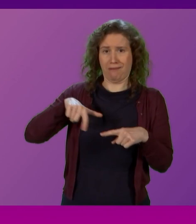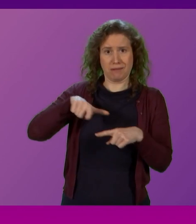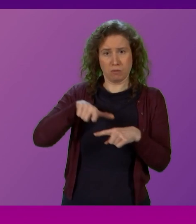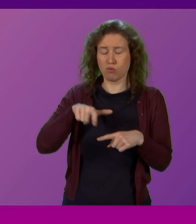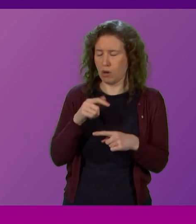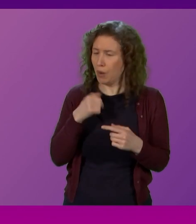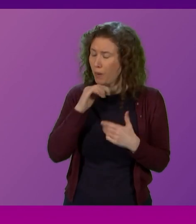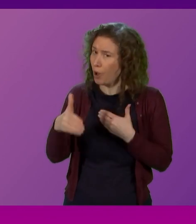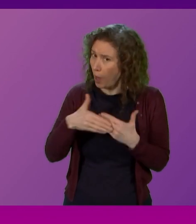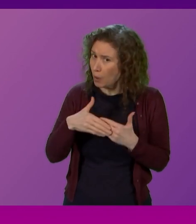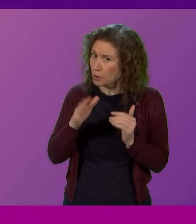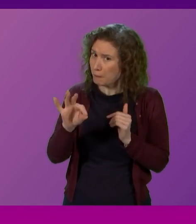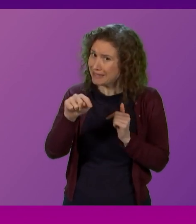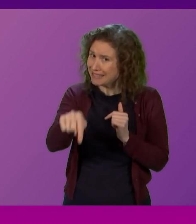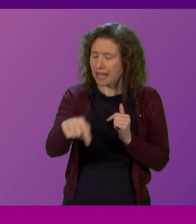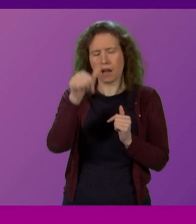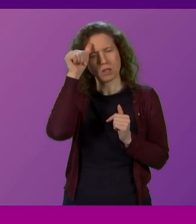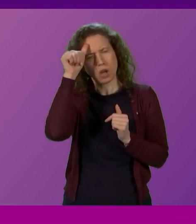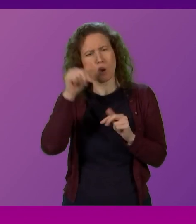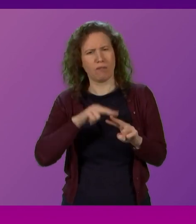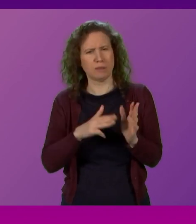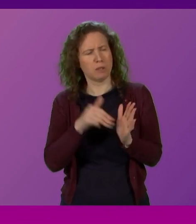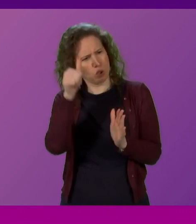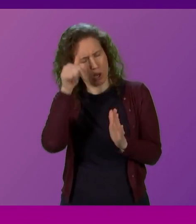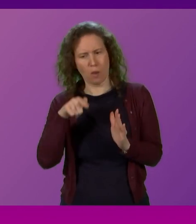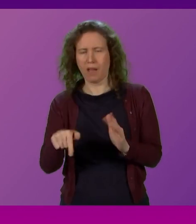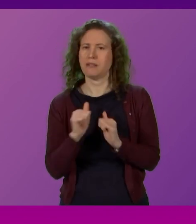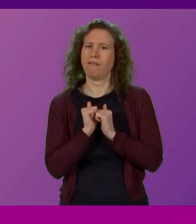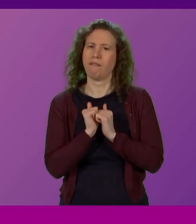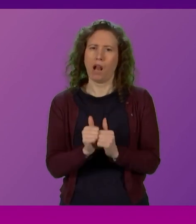The First Minister will be aware of the incredible value that that community facility provides,